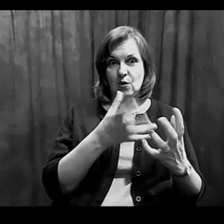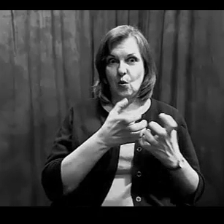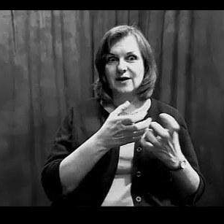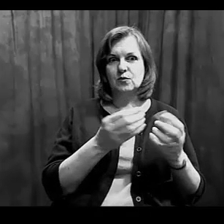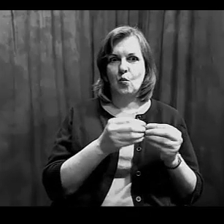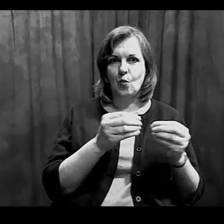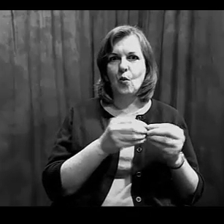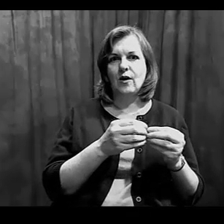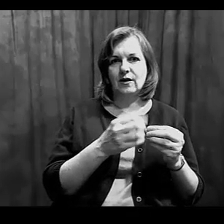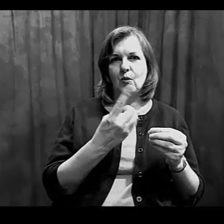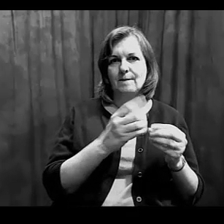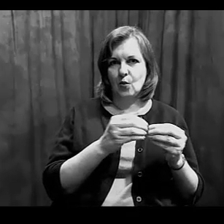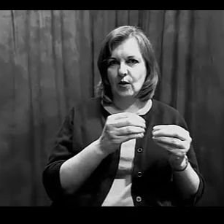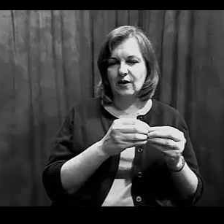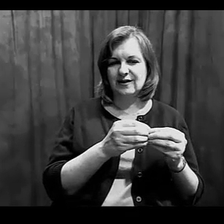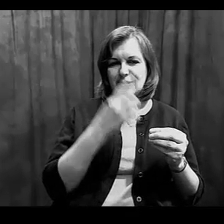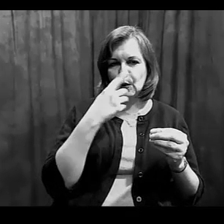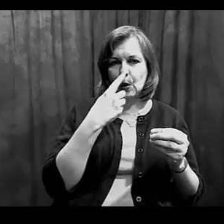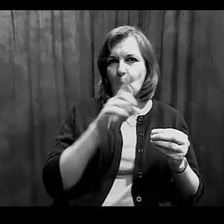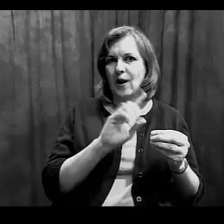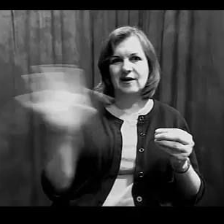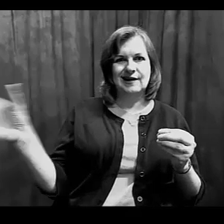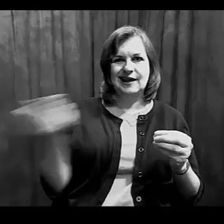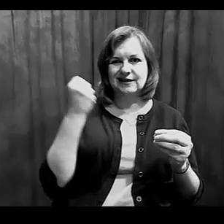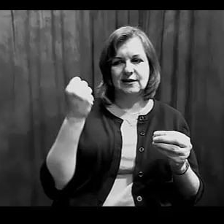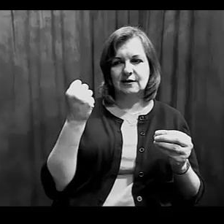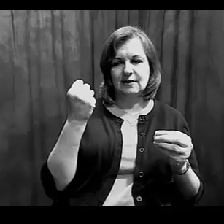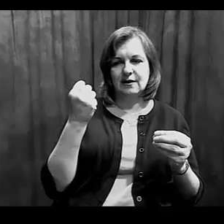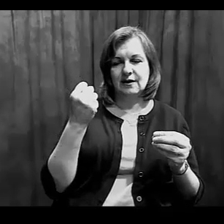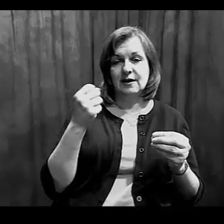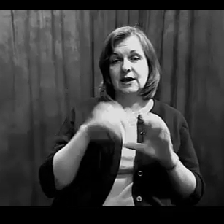and it doesn't care where it gets it. so in your body